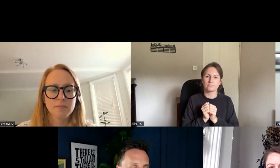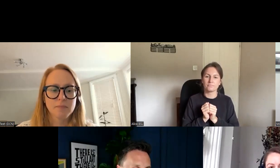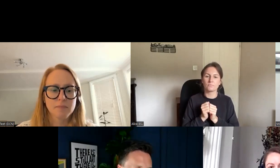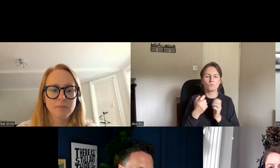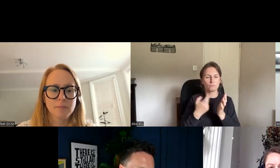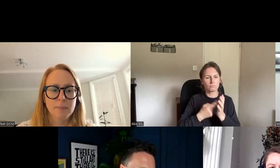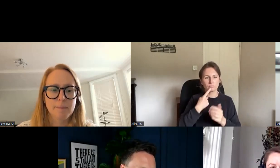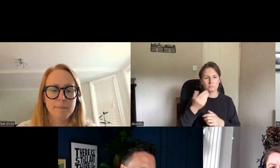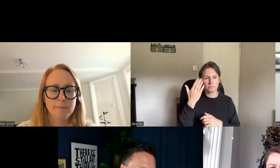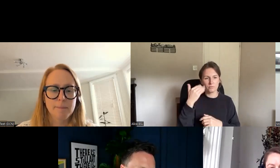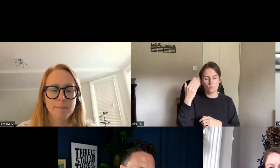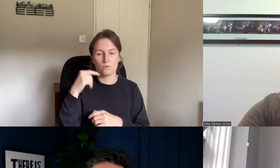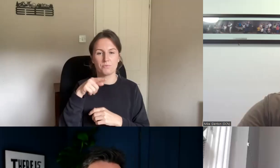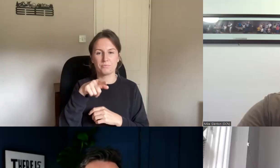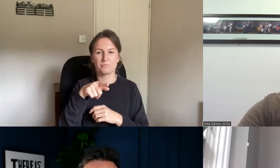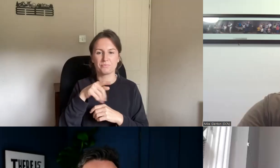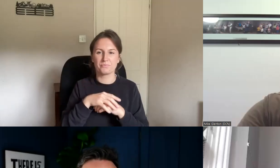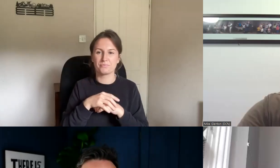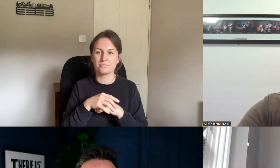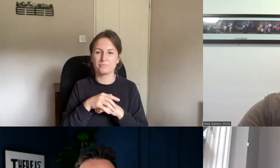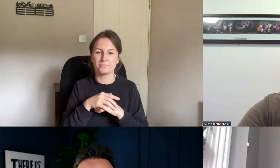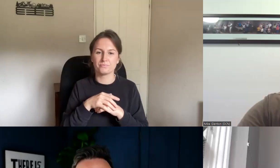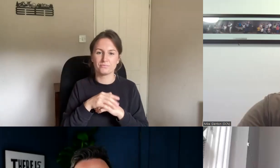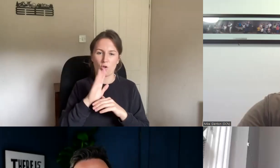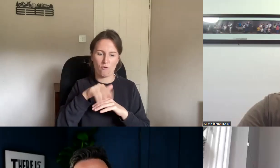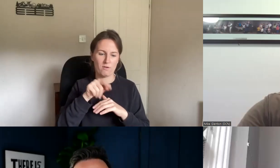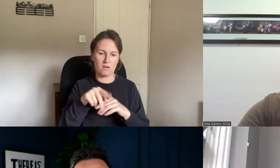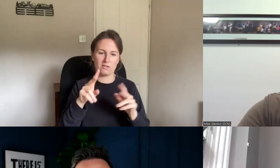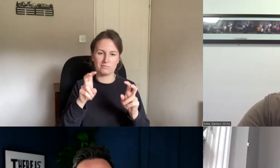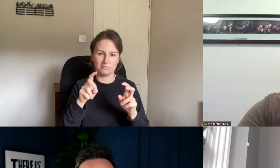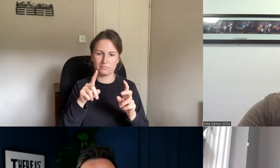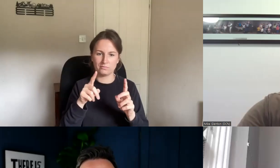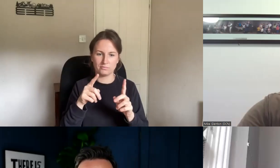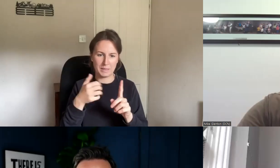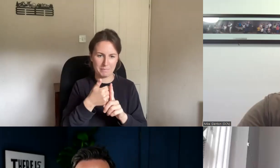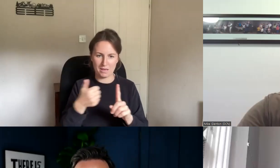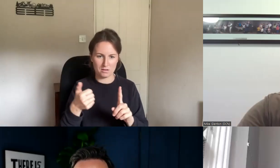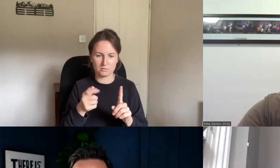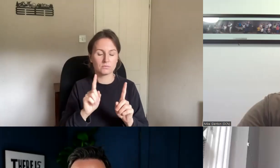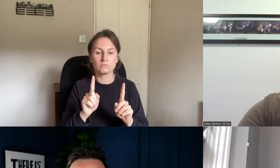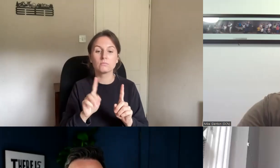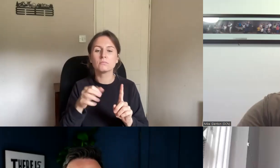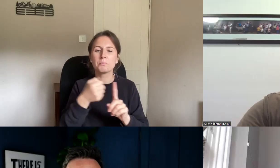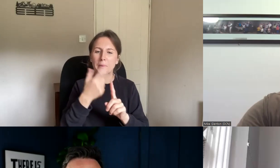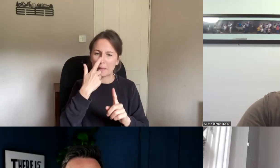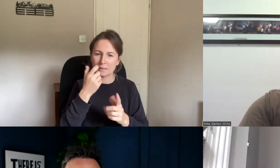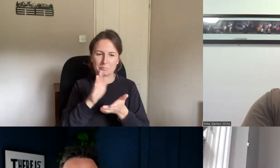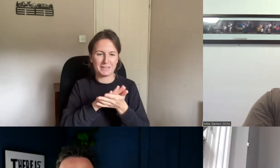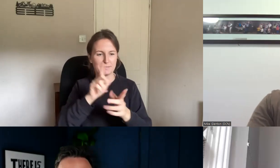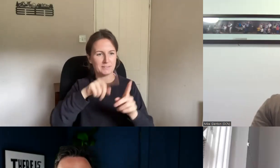a little bit about this one and we do know that impact can mean a different thing for different organizations